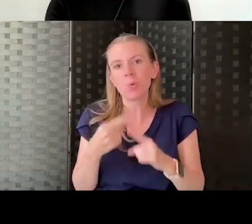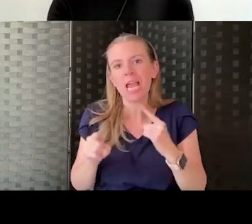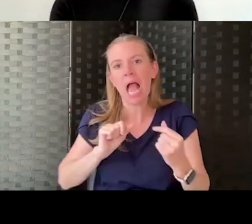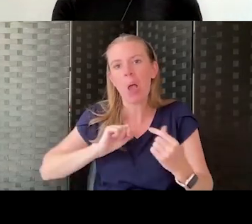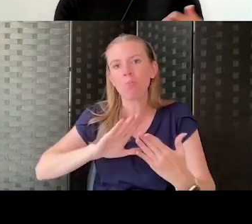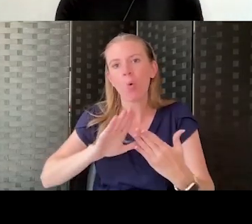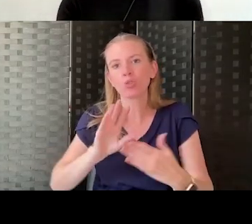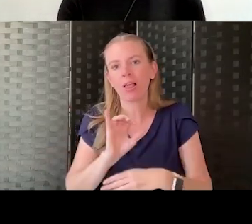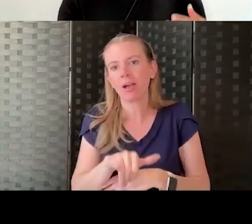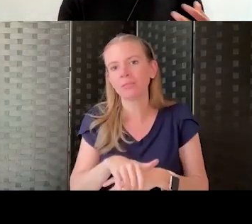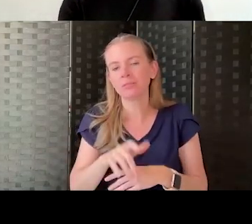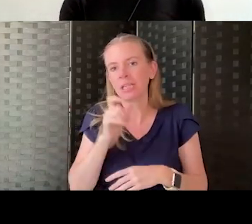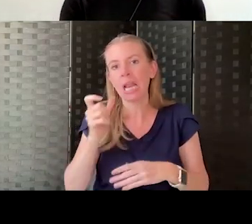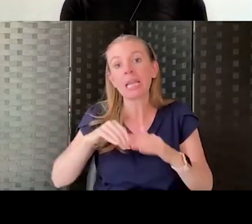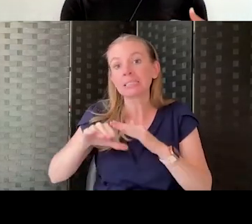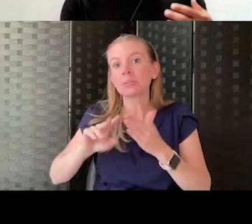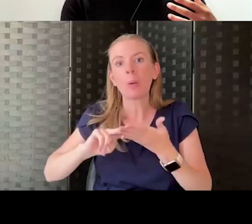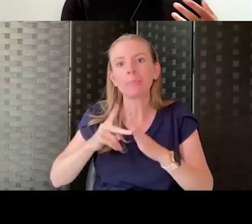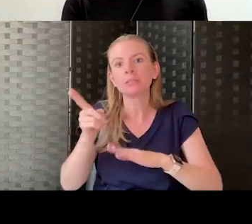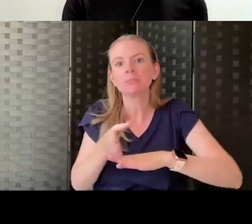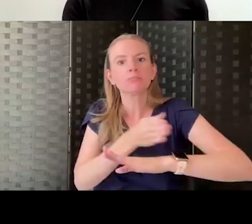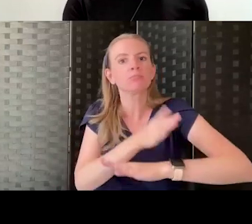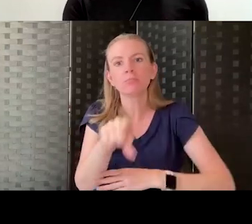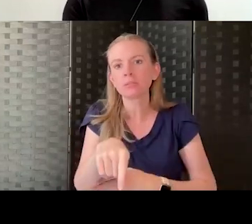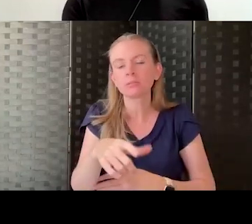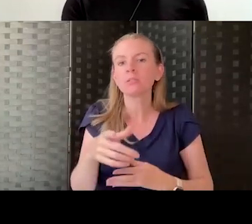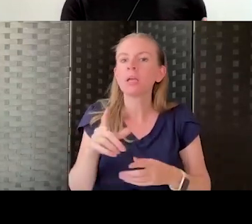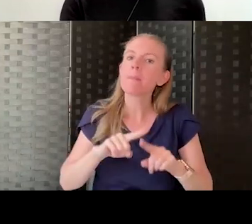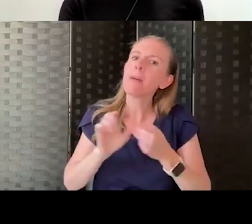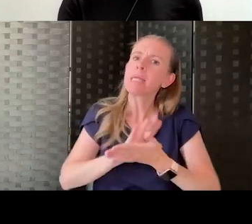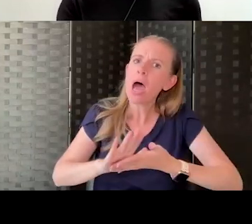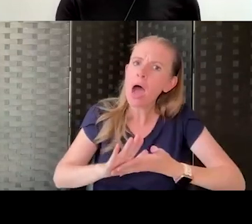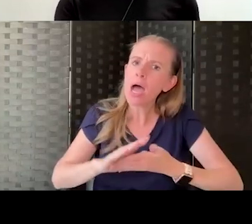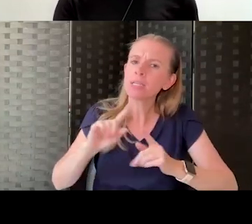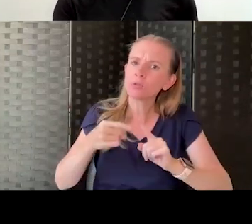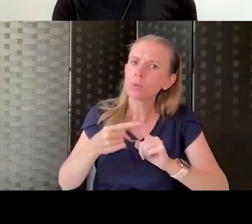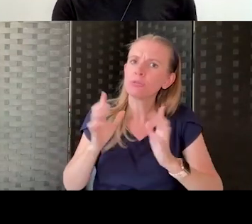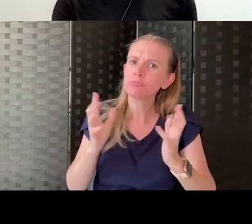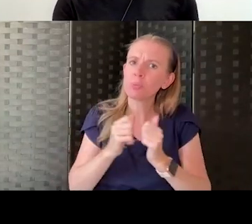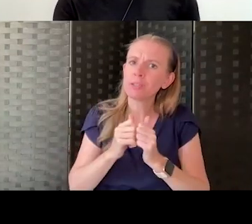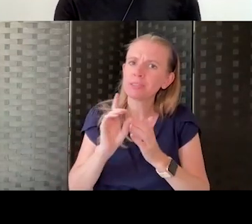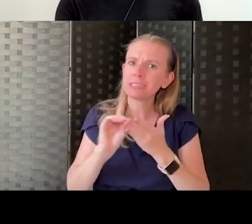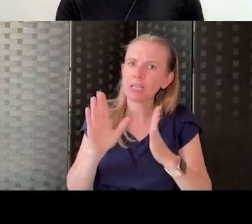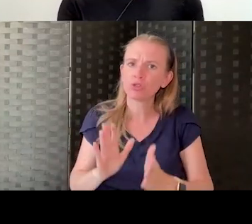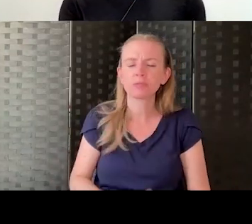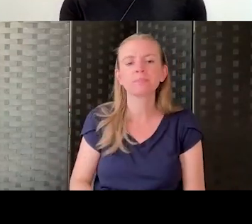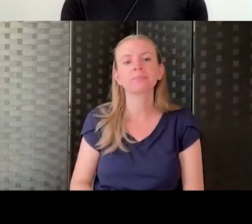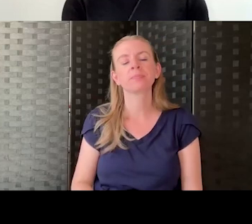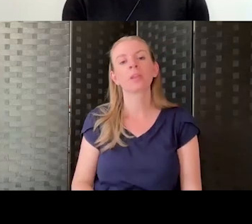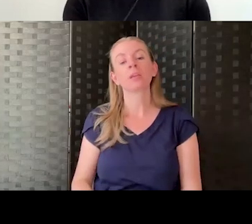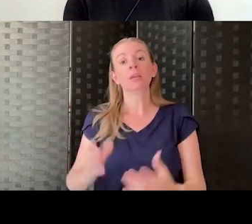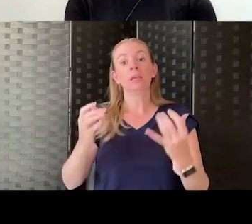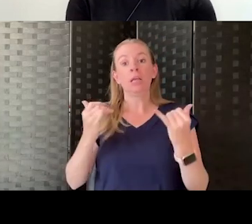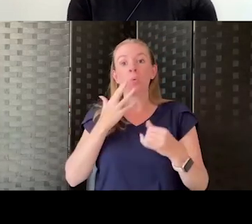that, be nice about it when you speak about two designers. Then when you get into color contrast,